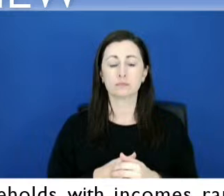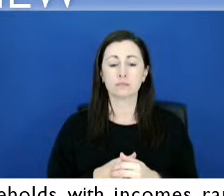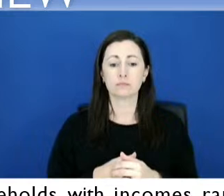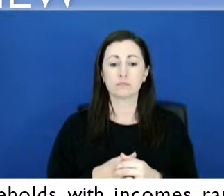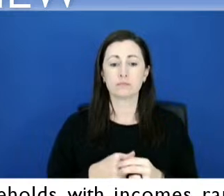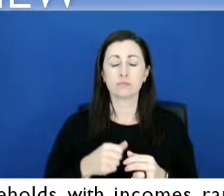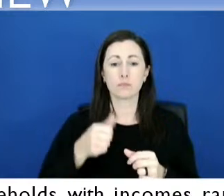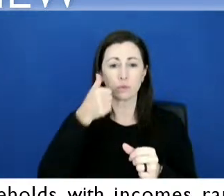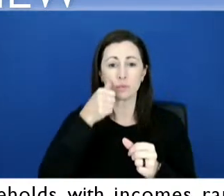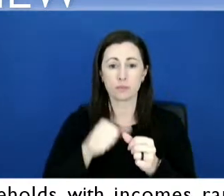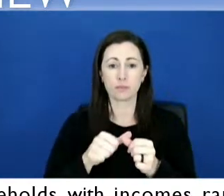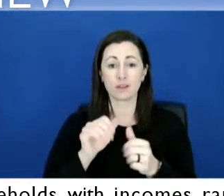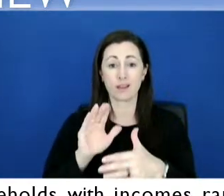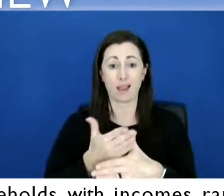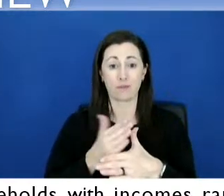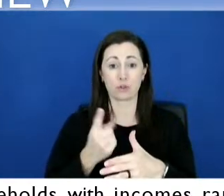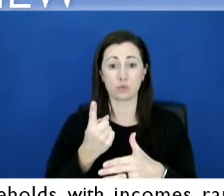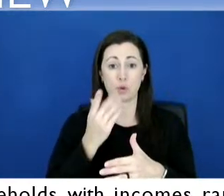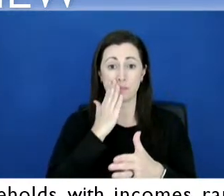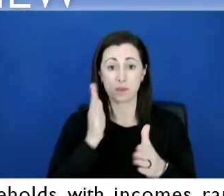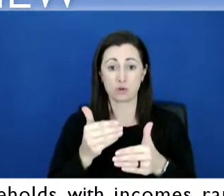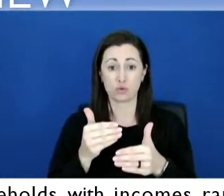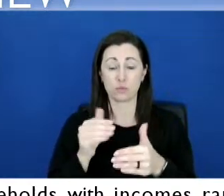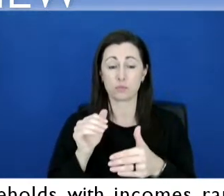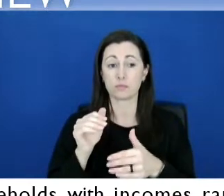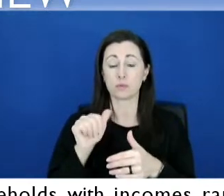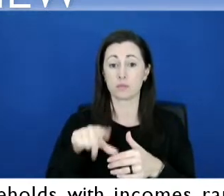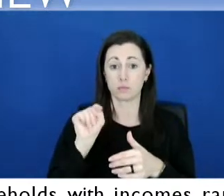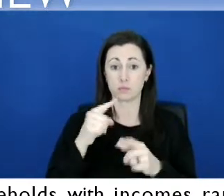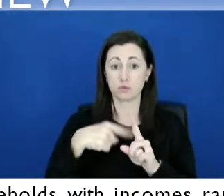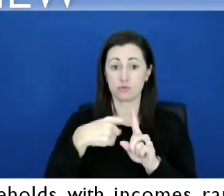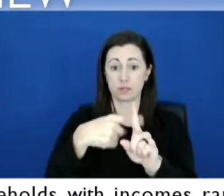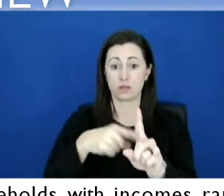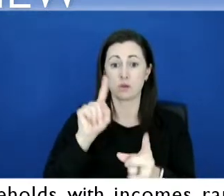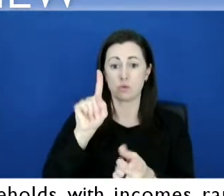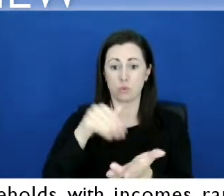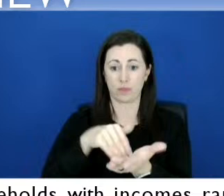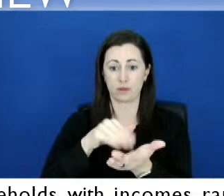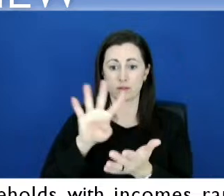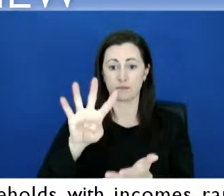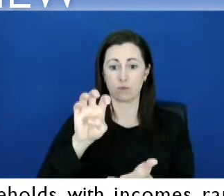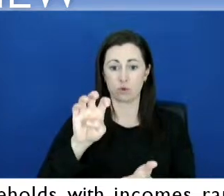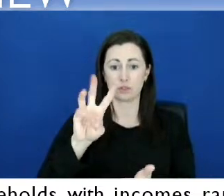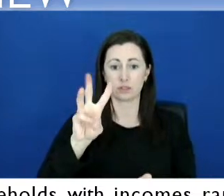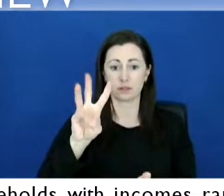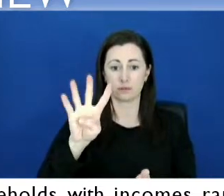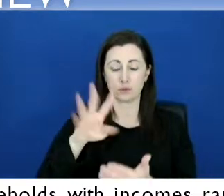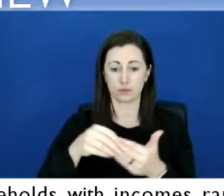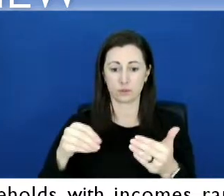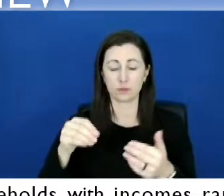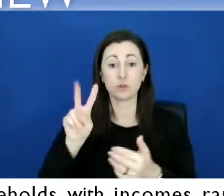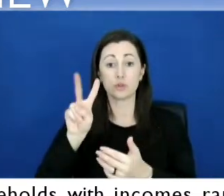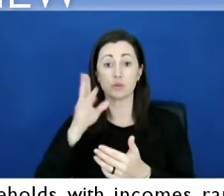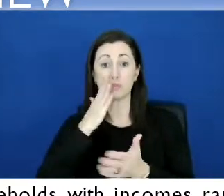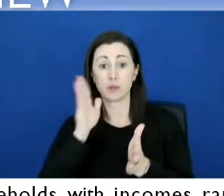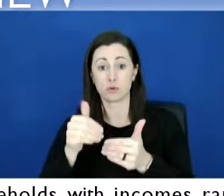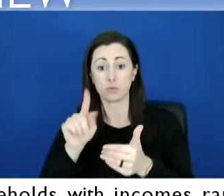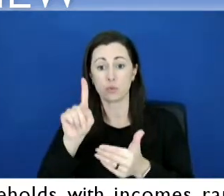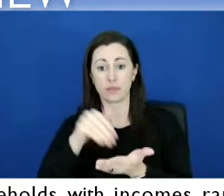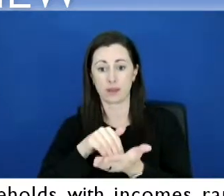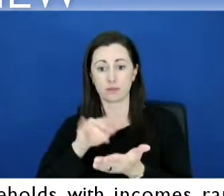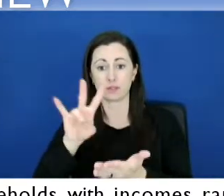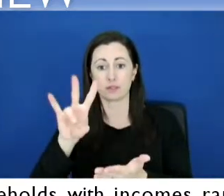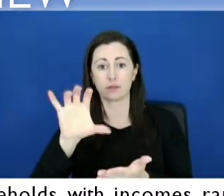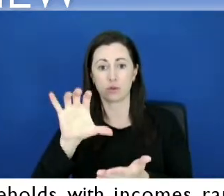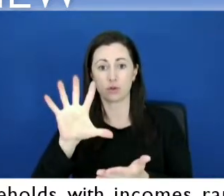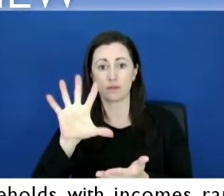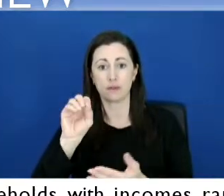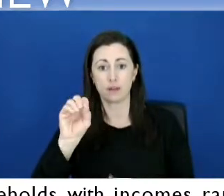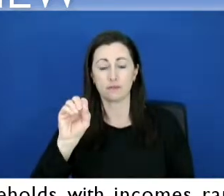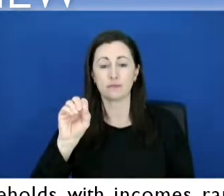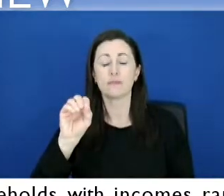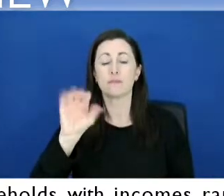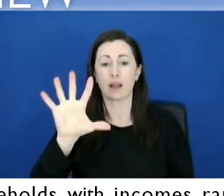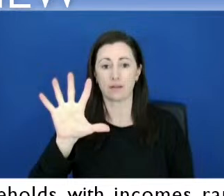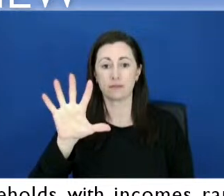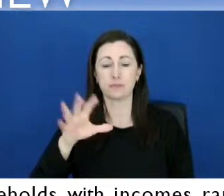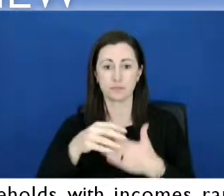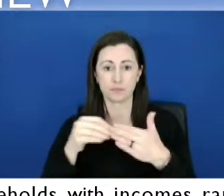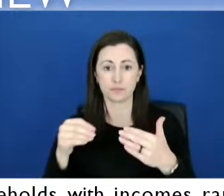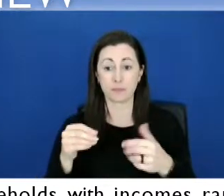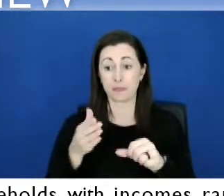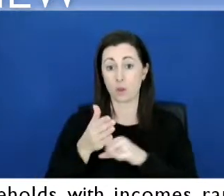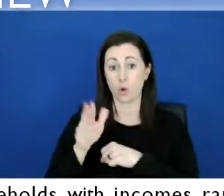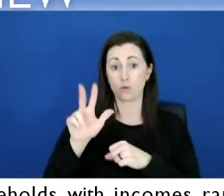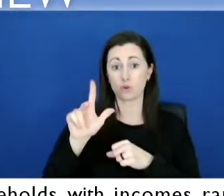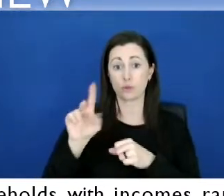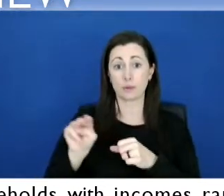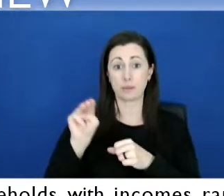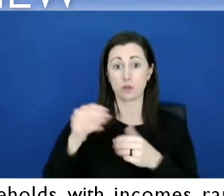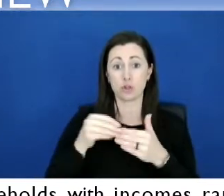PLEASE NOTE THAT THE AVERAGE ONE